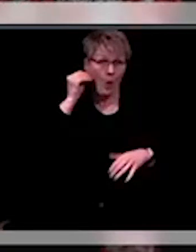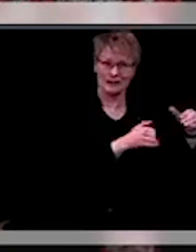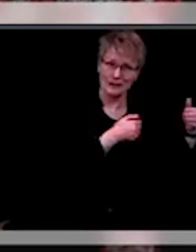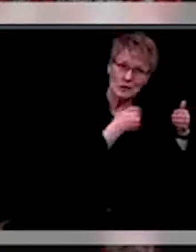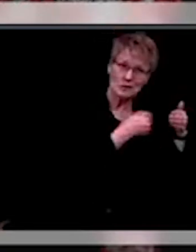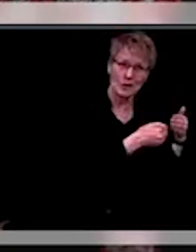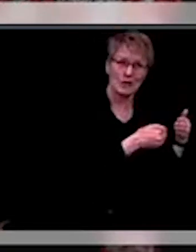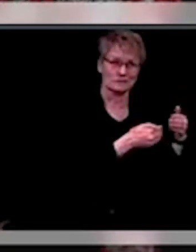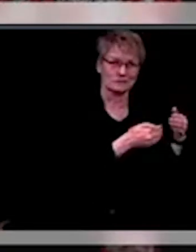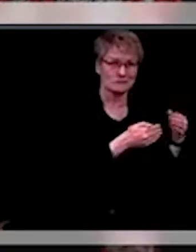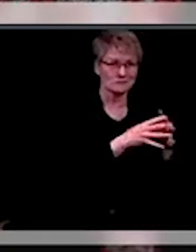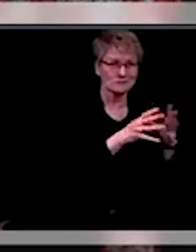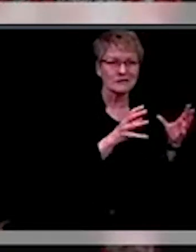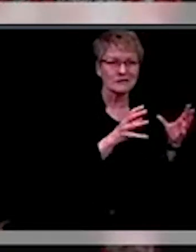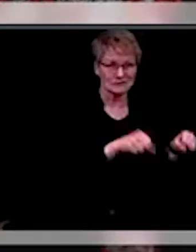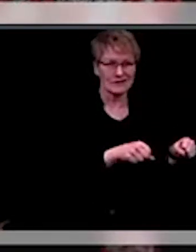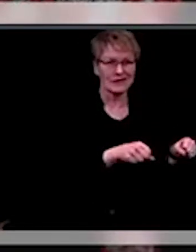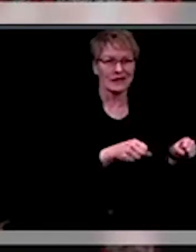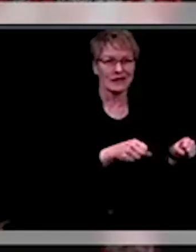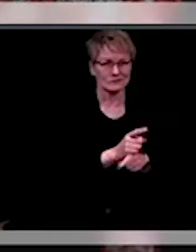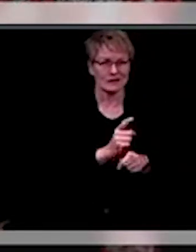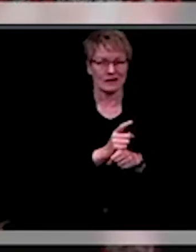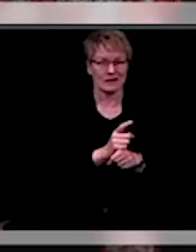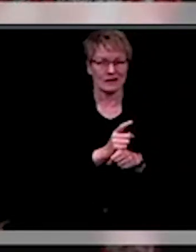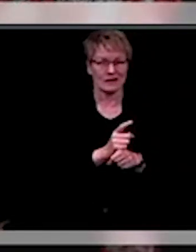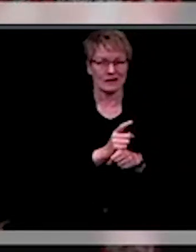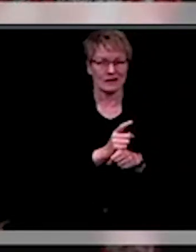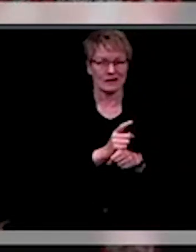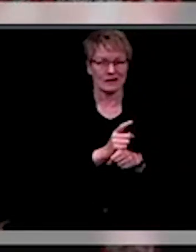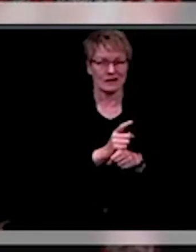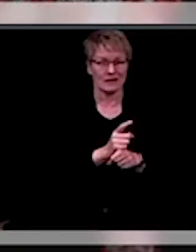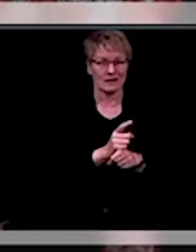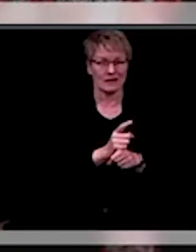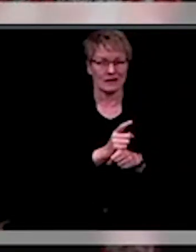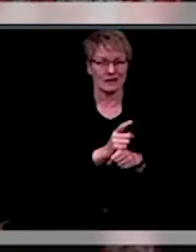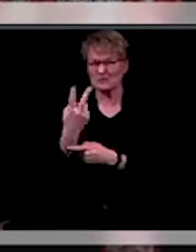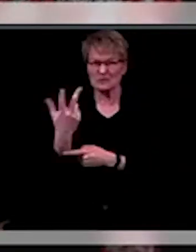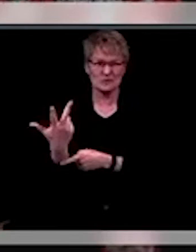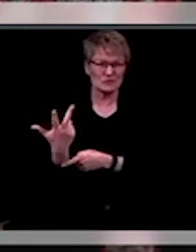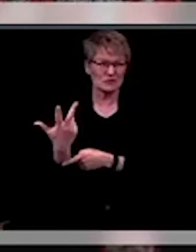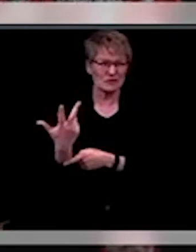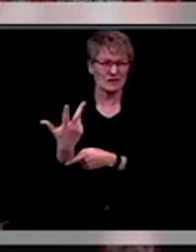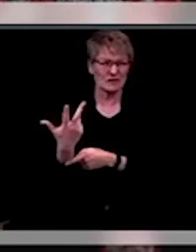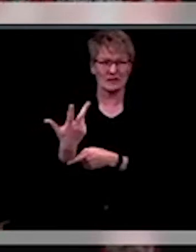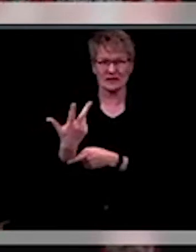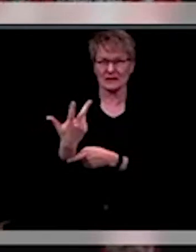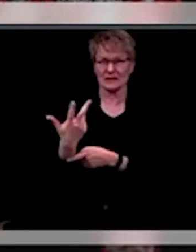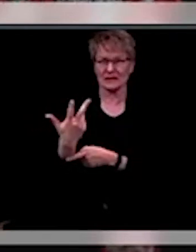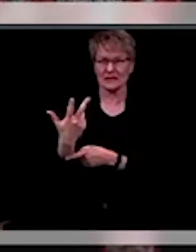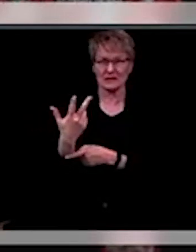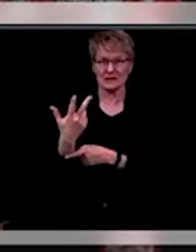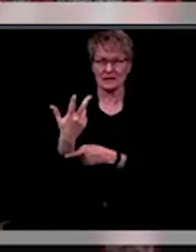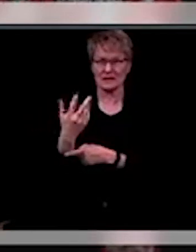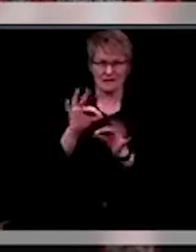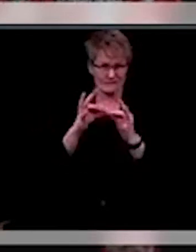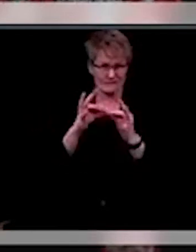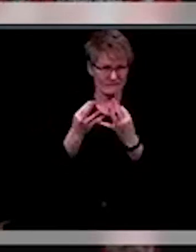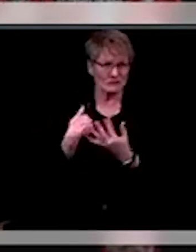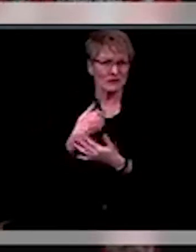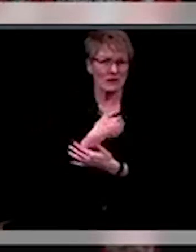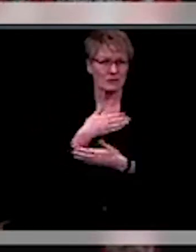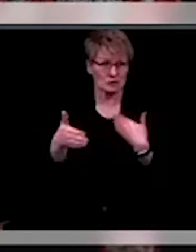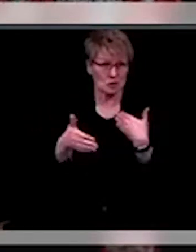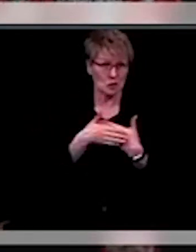All of us should have our two or three close household family members or friends that we